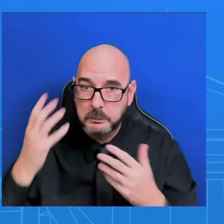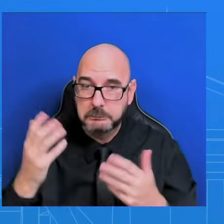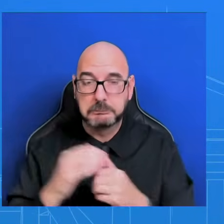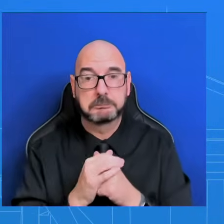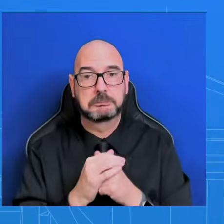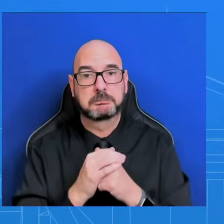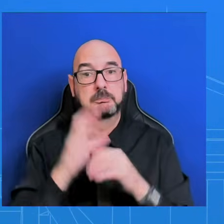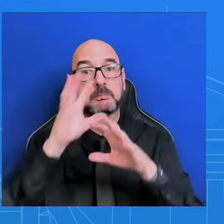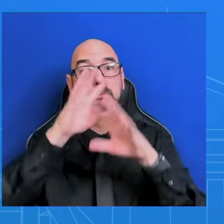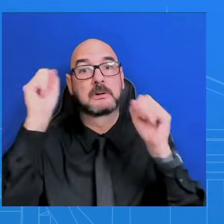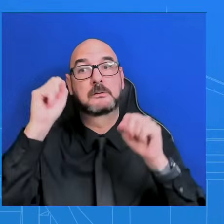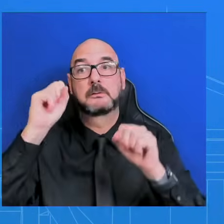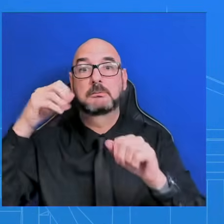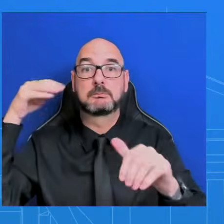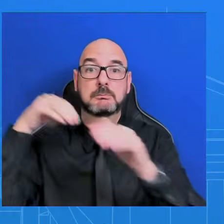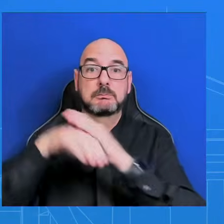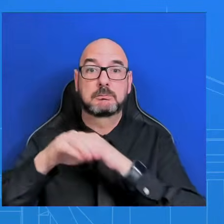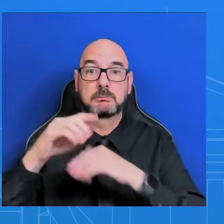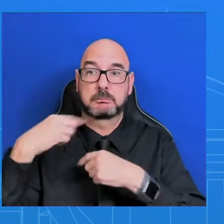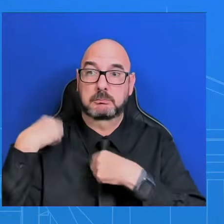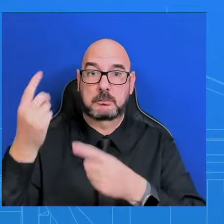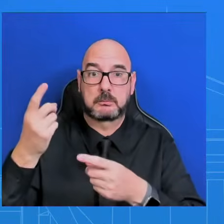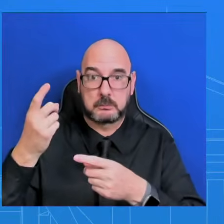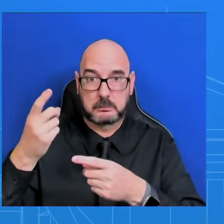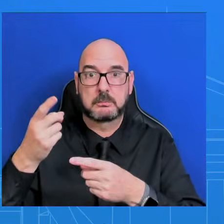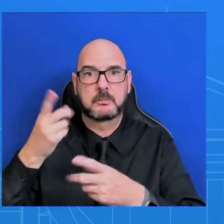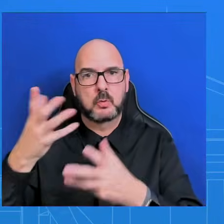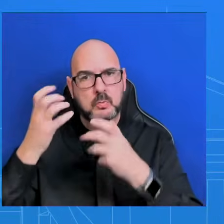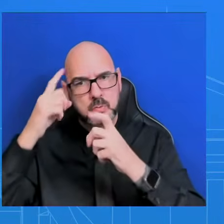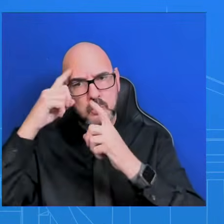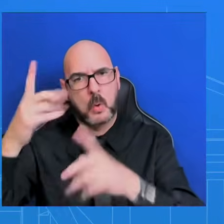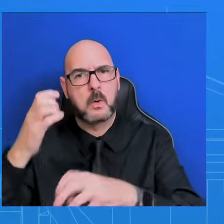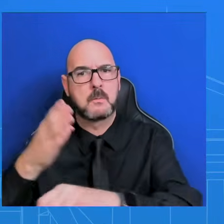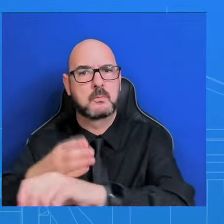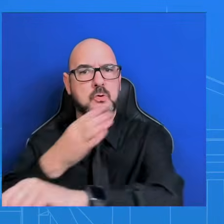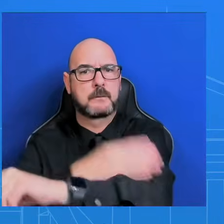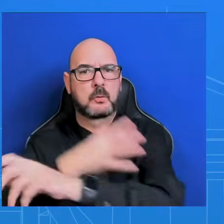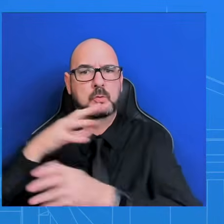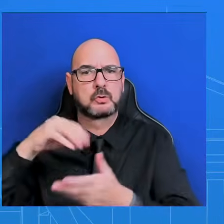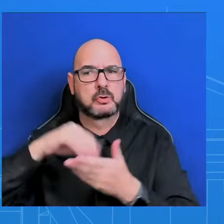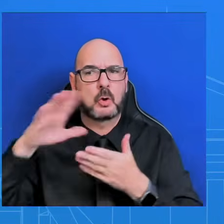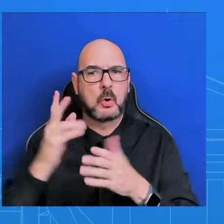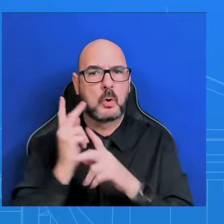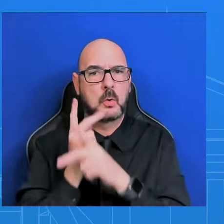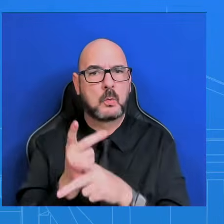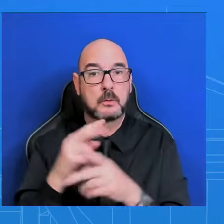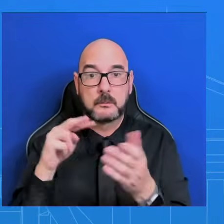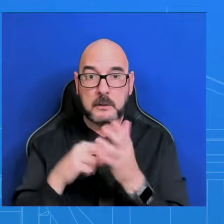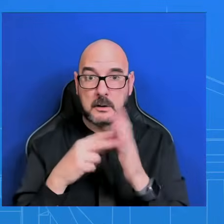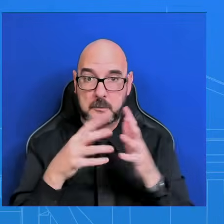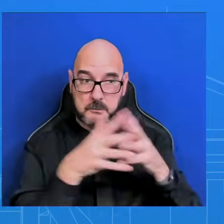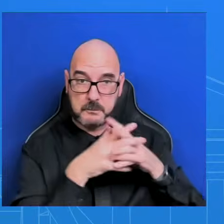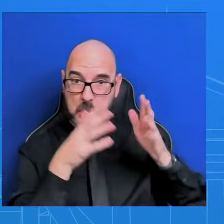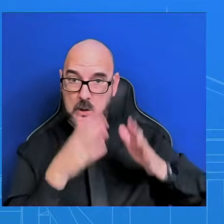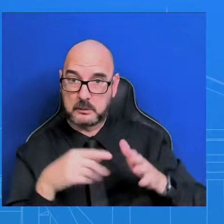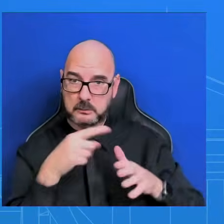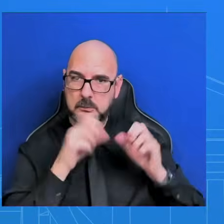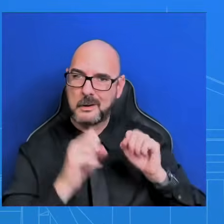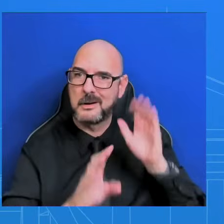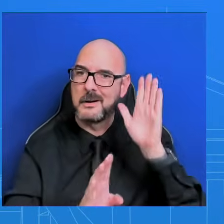provides Americans with opportunity and prosperity, not unmagi- -- unimaginable burdens of student loan debt.